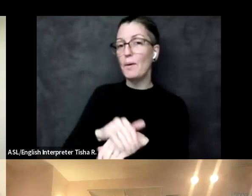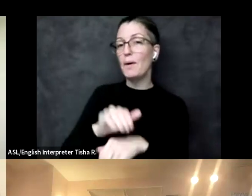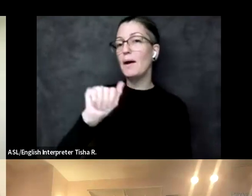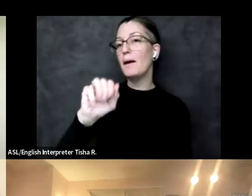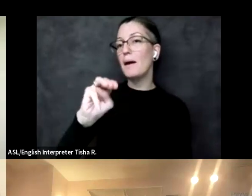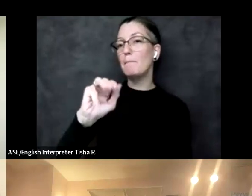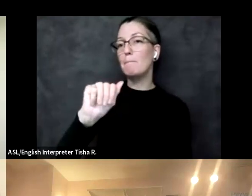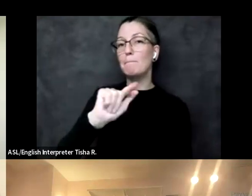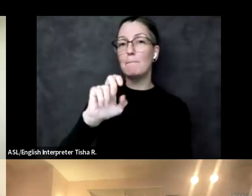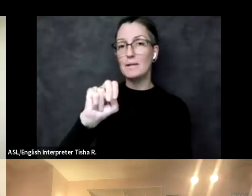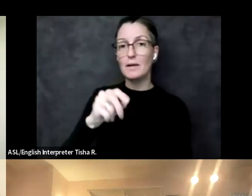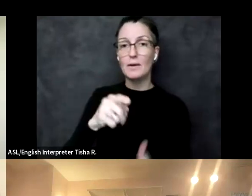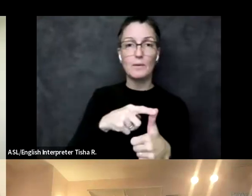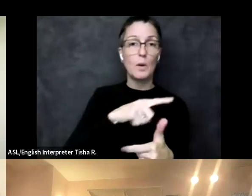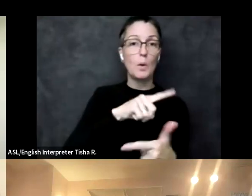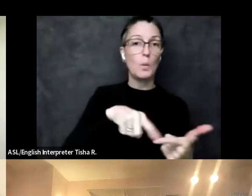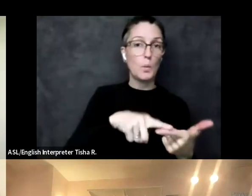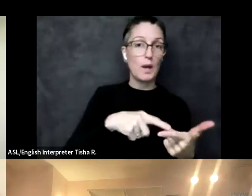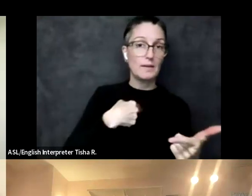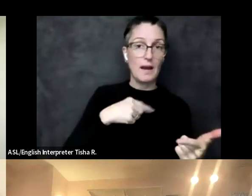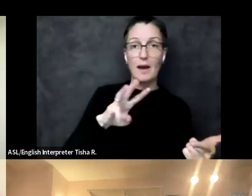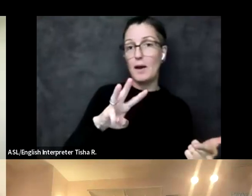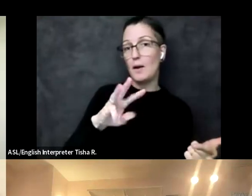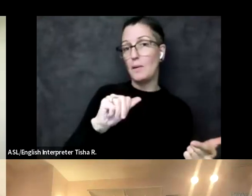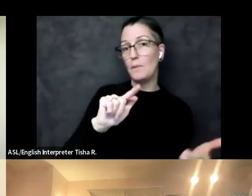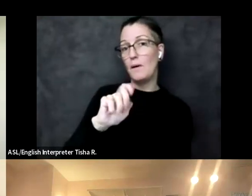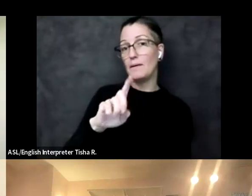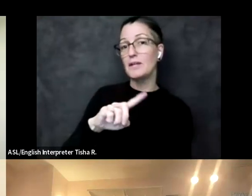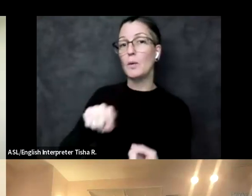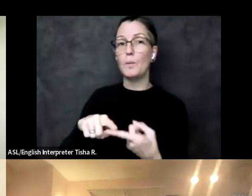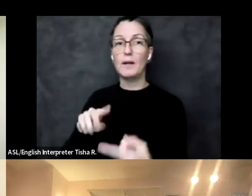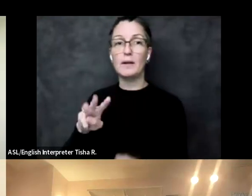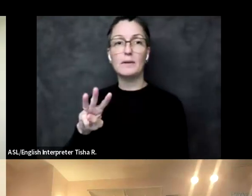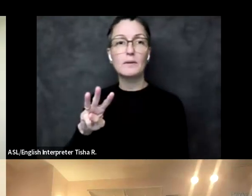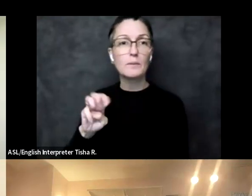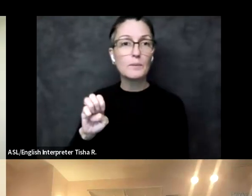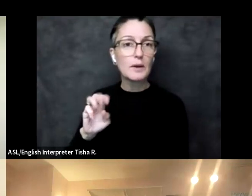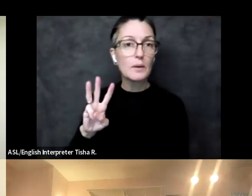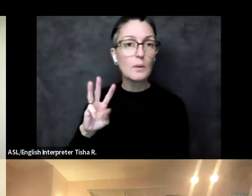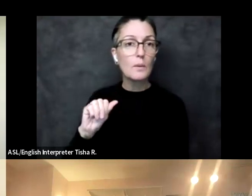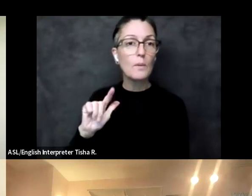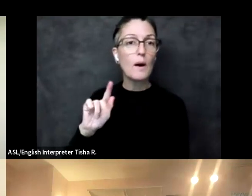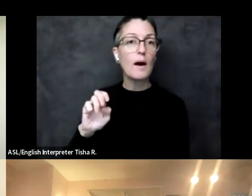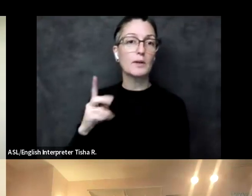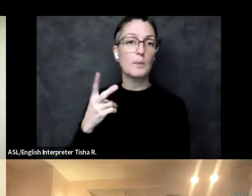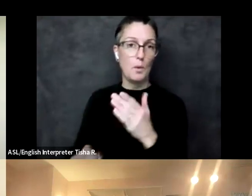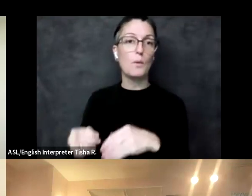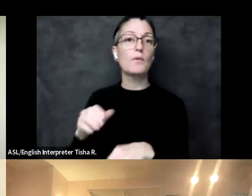and When We Walk. They’re both on Amazon. So my I have Jason DaSilva